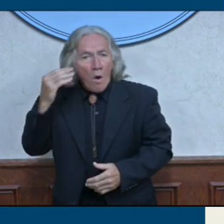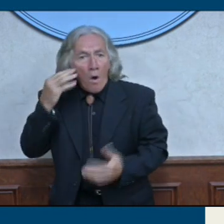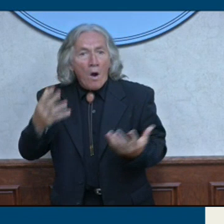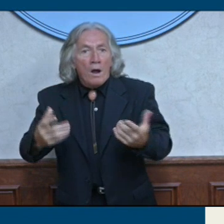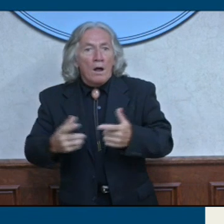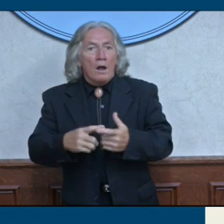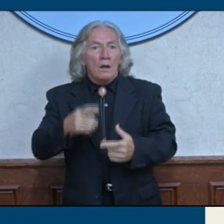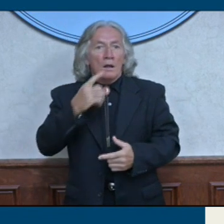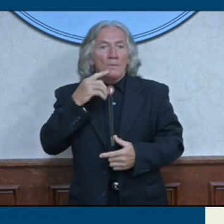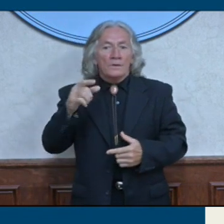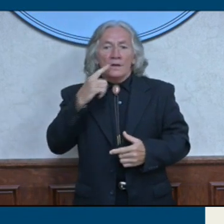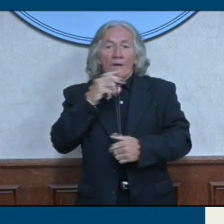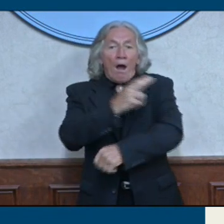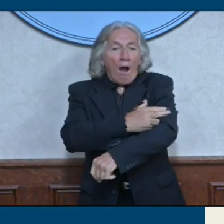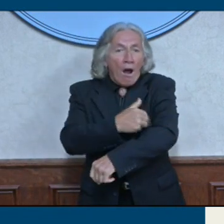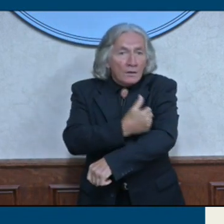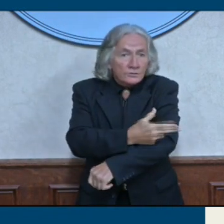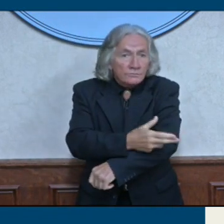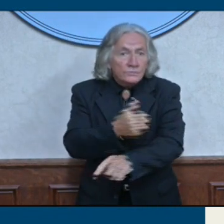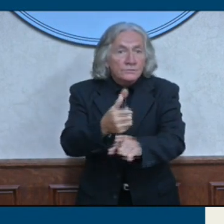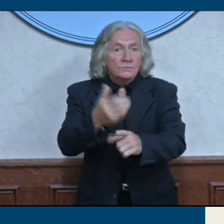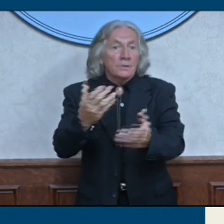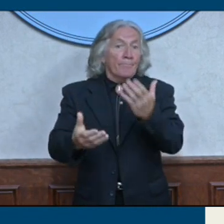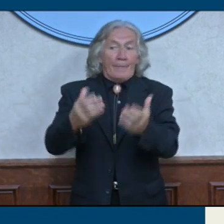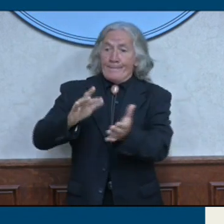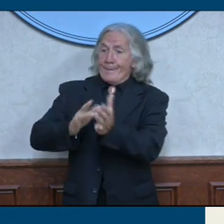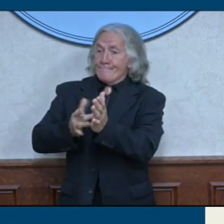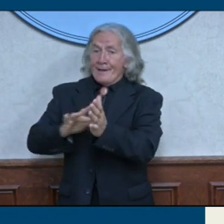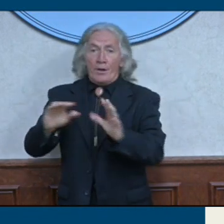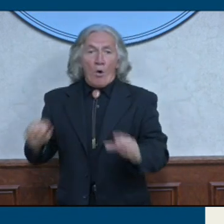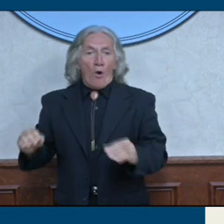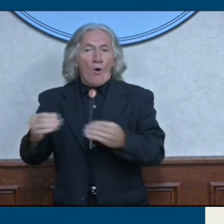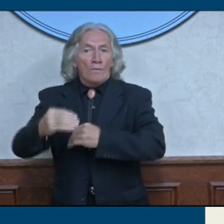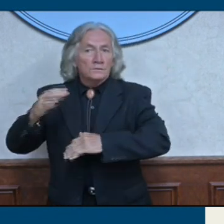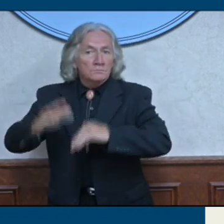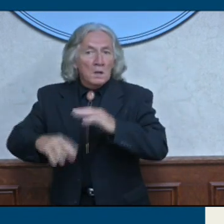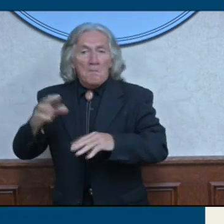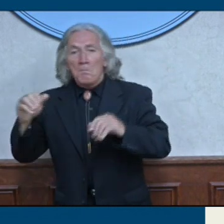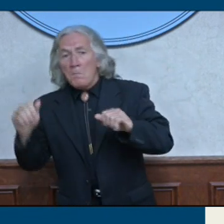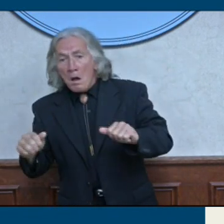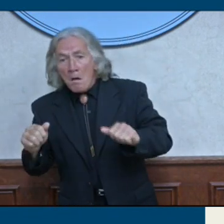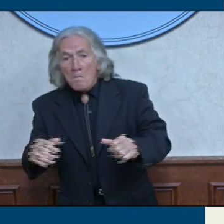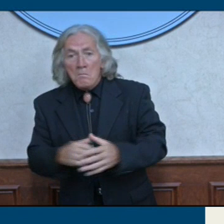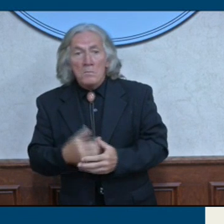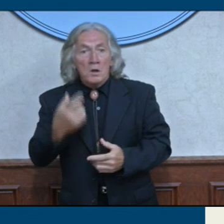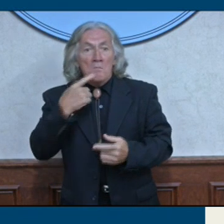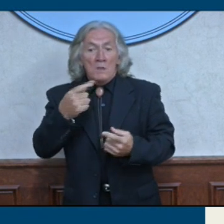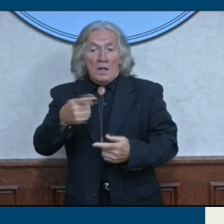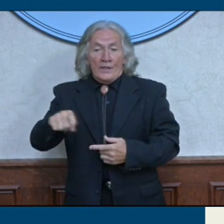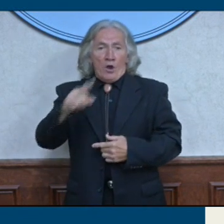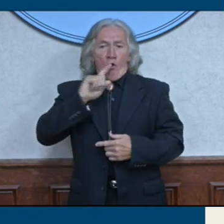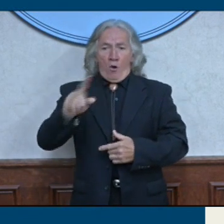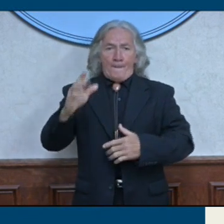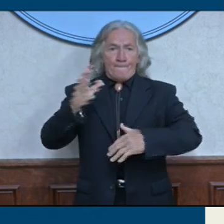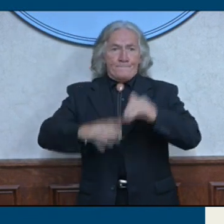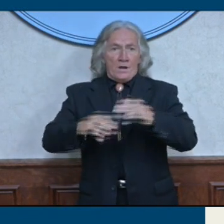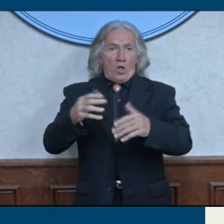BUILDING. THIS MIGHT BE AS I MENTIONED BEFORE A CONVALESCENT SOMETHING KNOWN AS A LONG-TERM ACUTE CARE